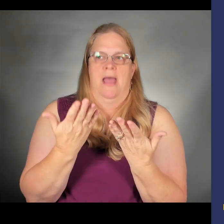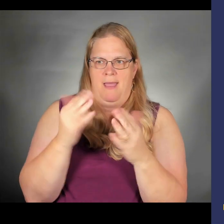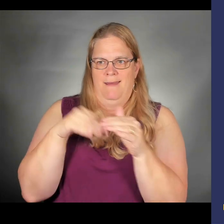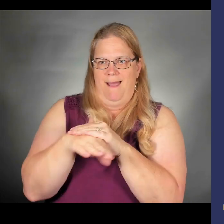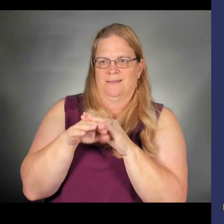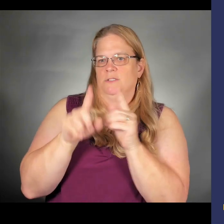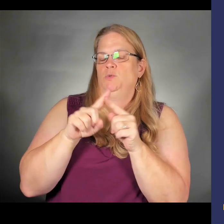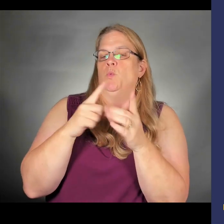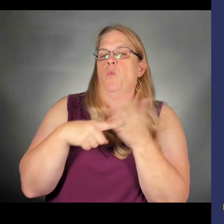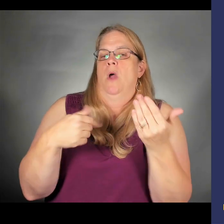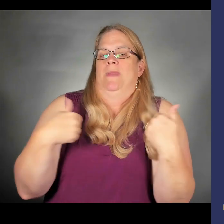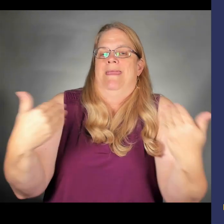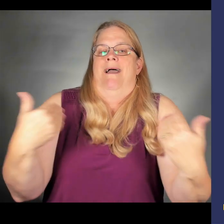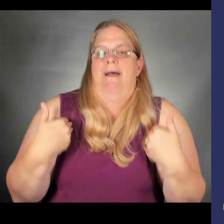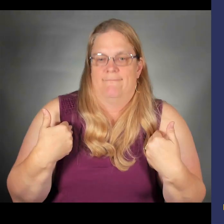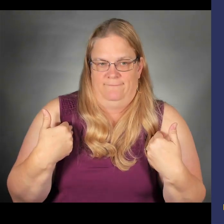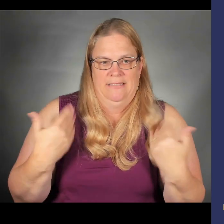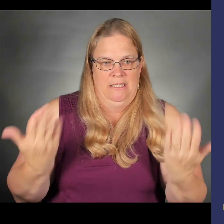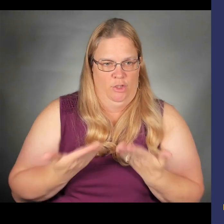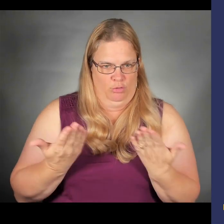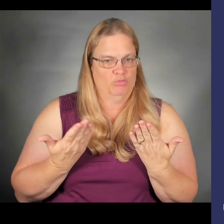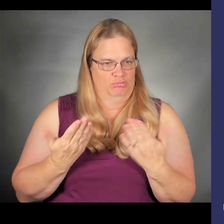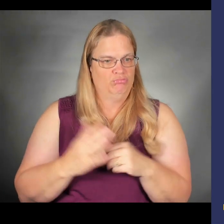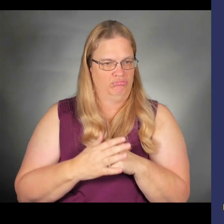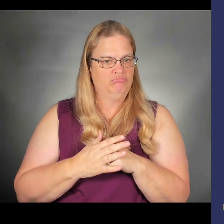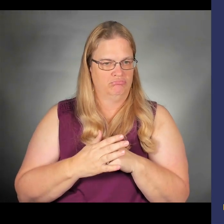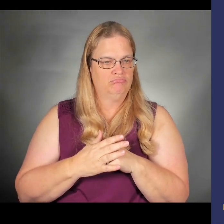However, we do have a responsibility to provide access to what we do have here.